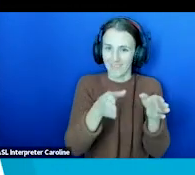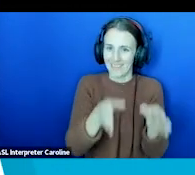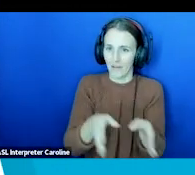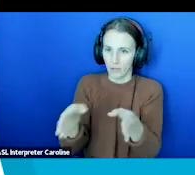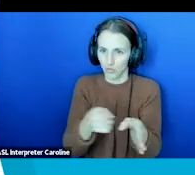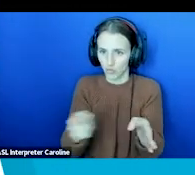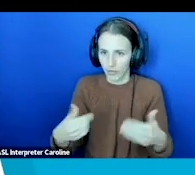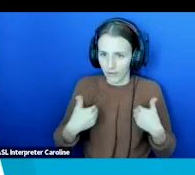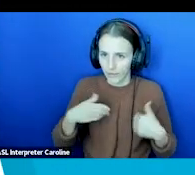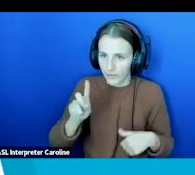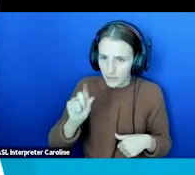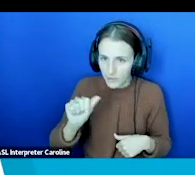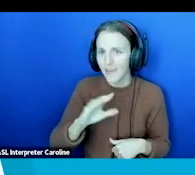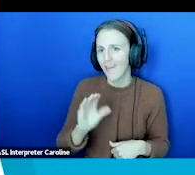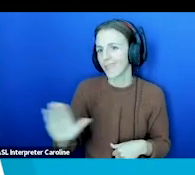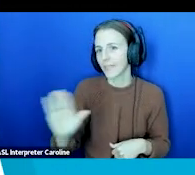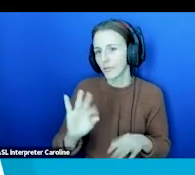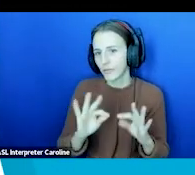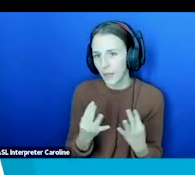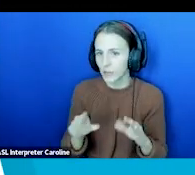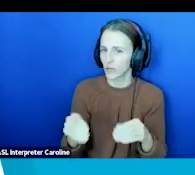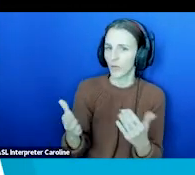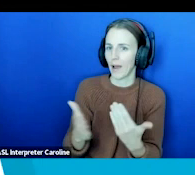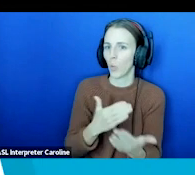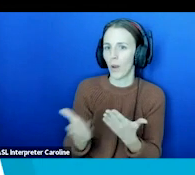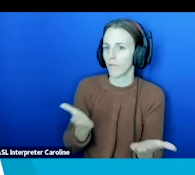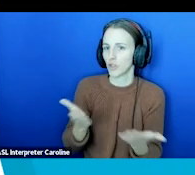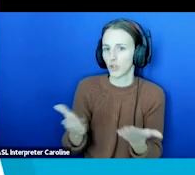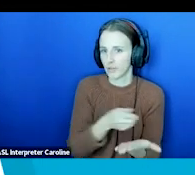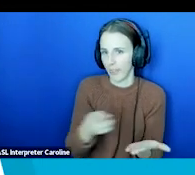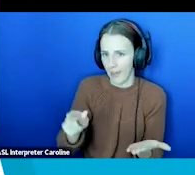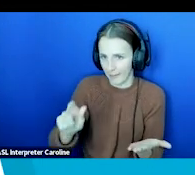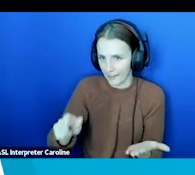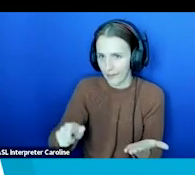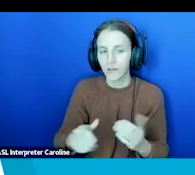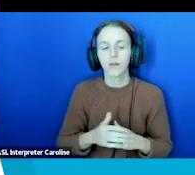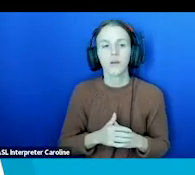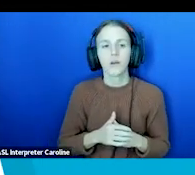THE MISSION OF DRS IS TO WORK WITH COLLABORATION WITH INDIVIDUALS WITH